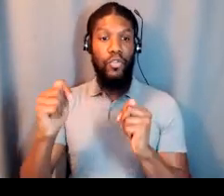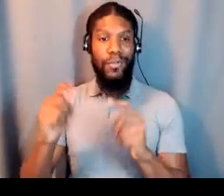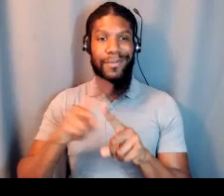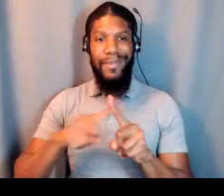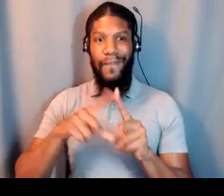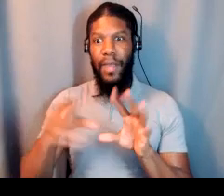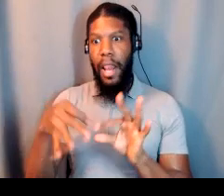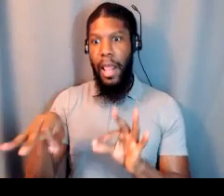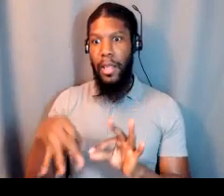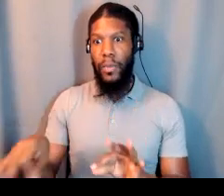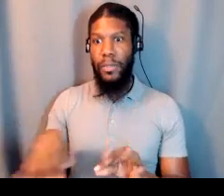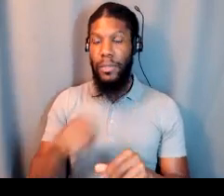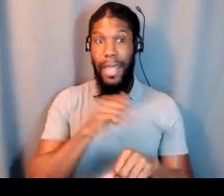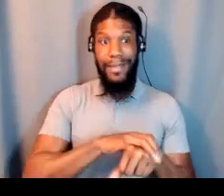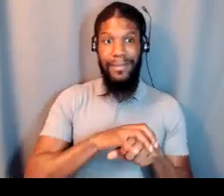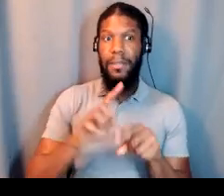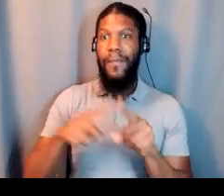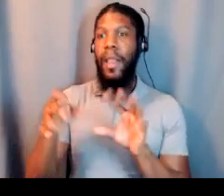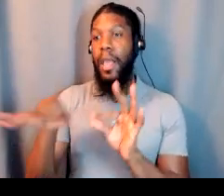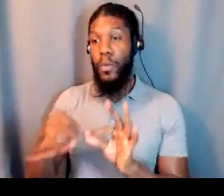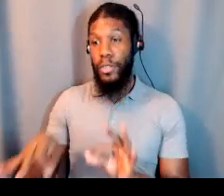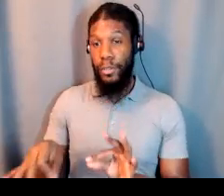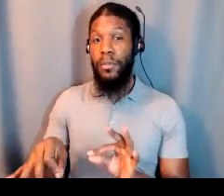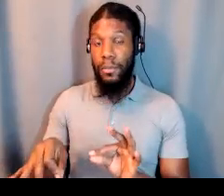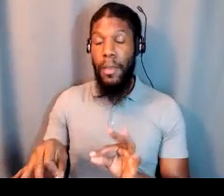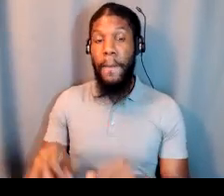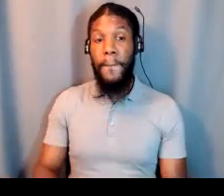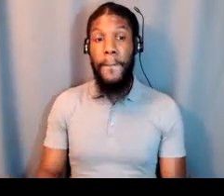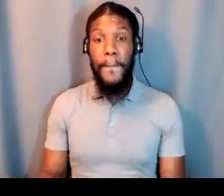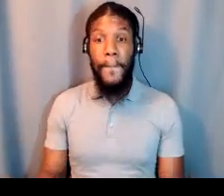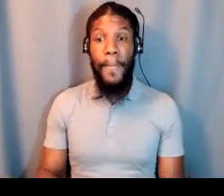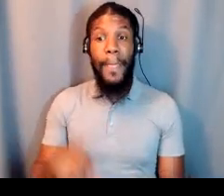actual different languages. And I think some of them are in